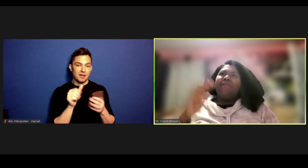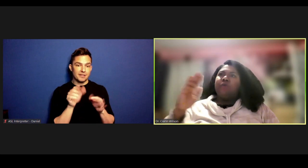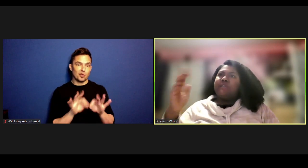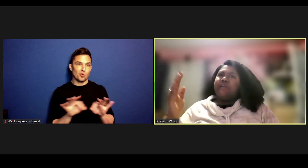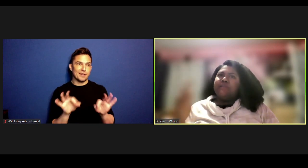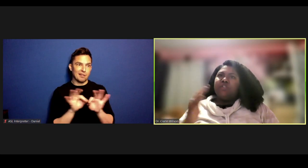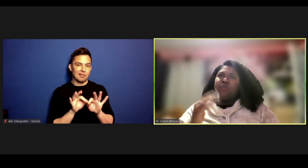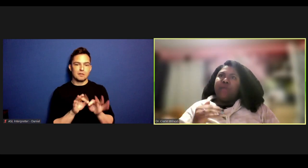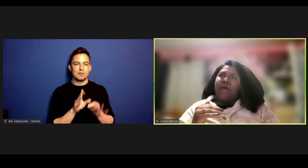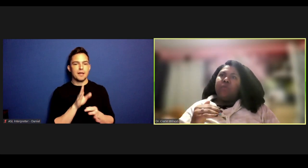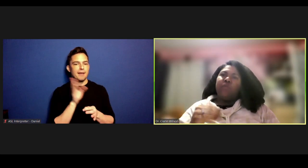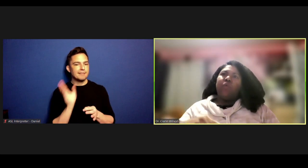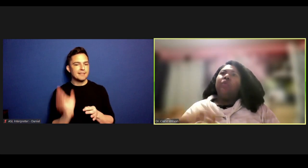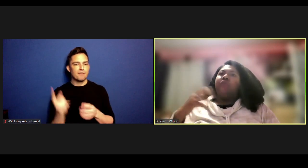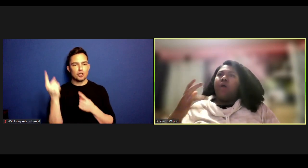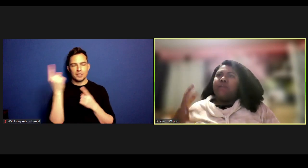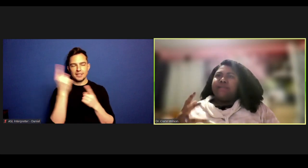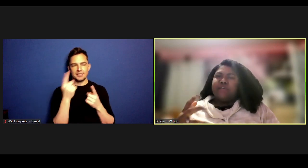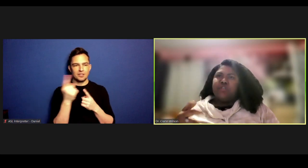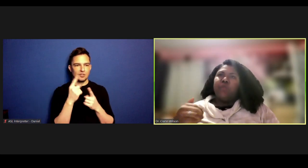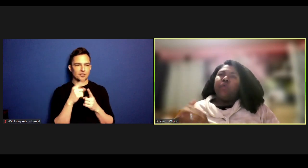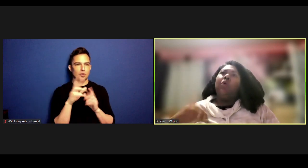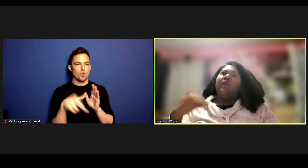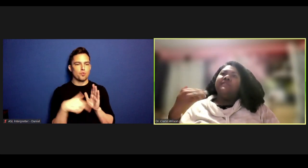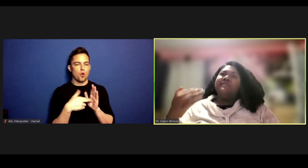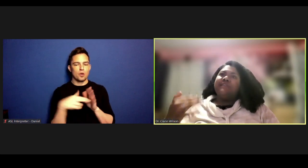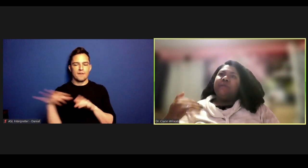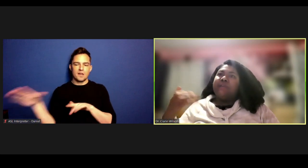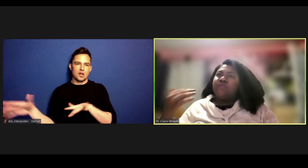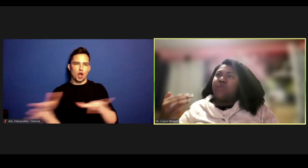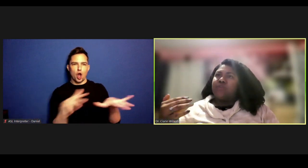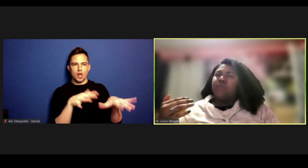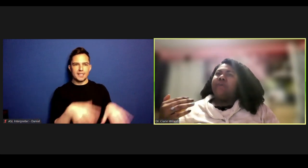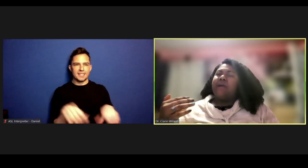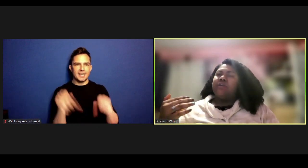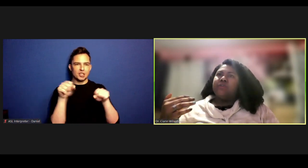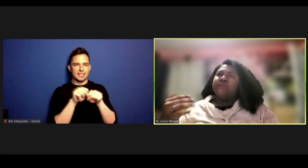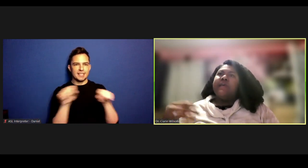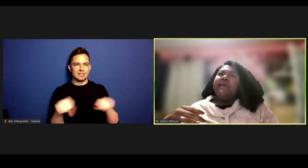never takes into account the role of colonization. The role of systemic and structural factors